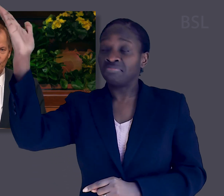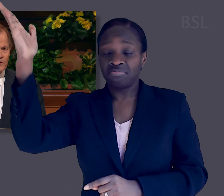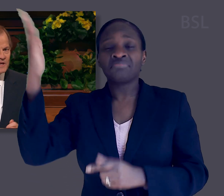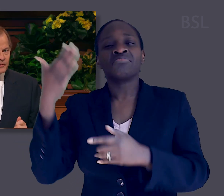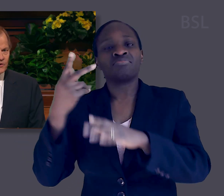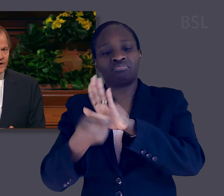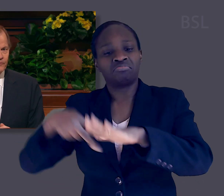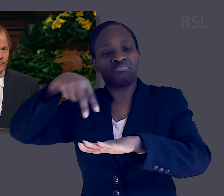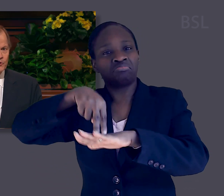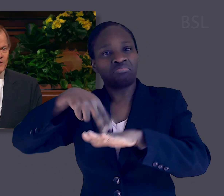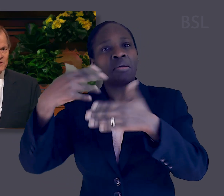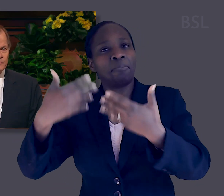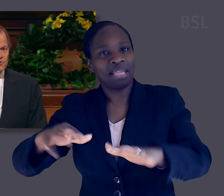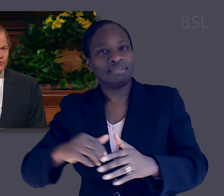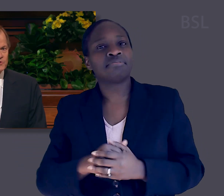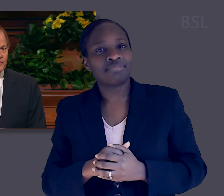We are deeply grateful for New Testament scripture